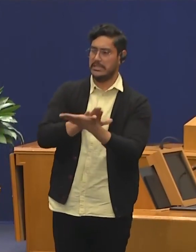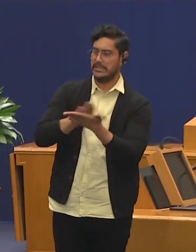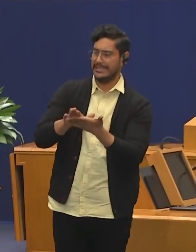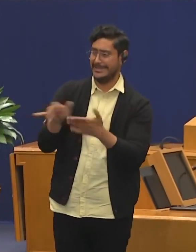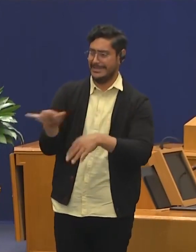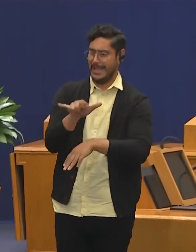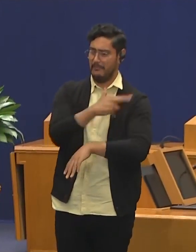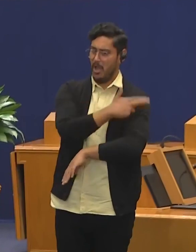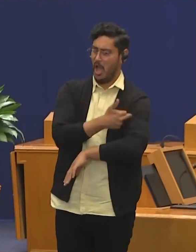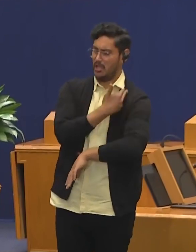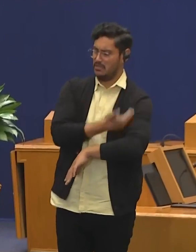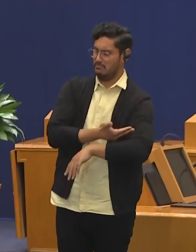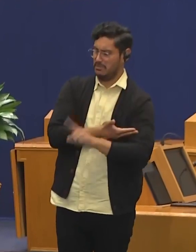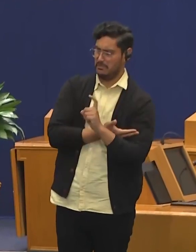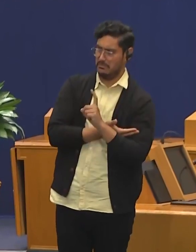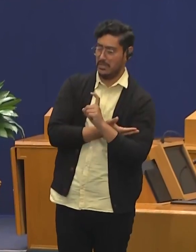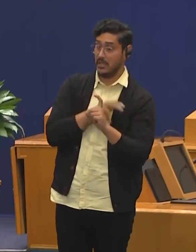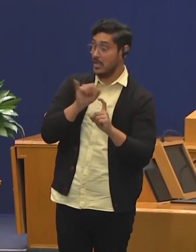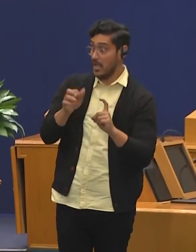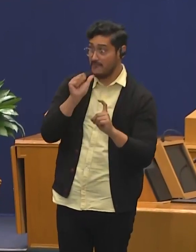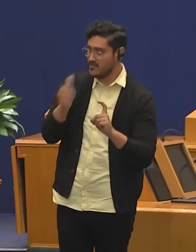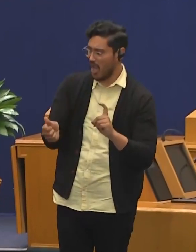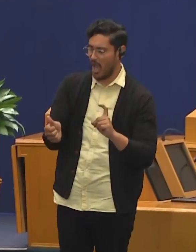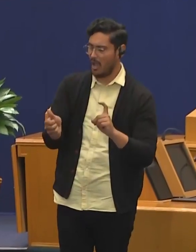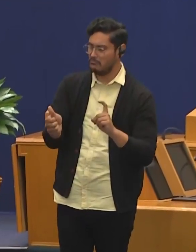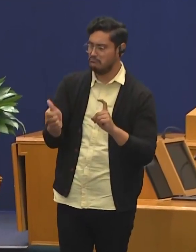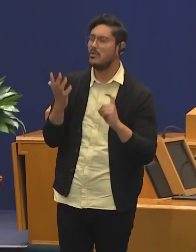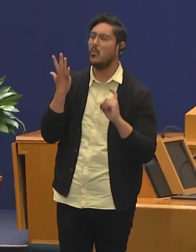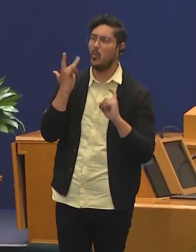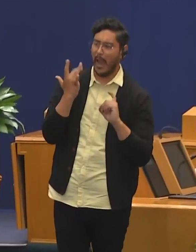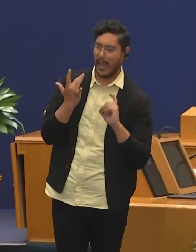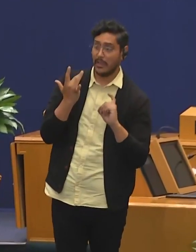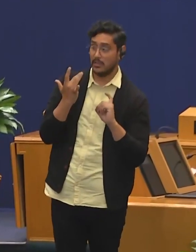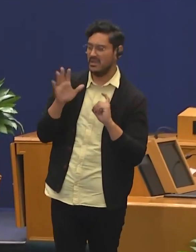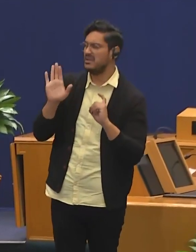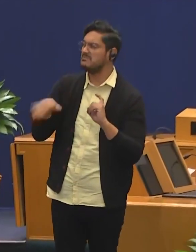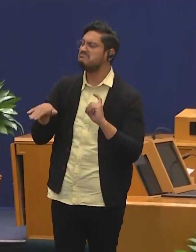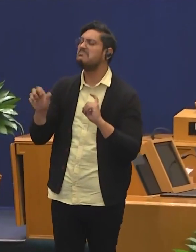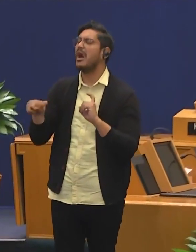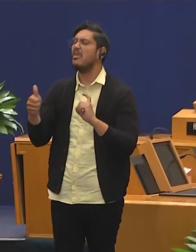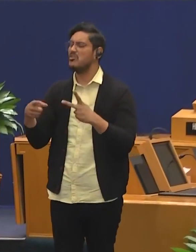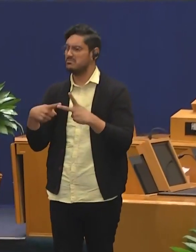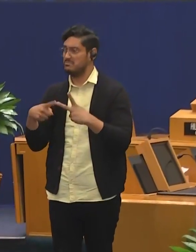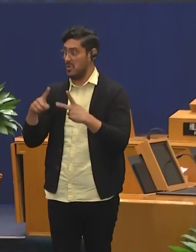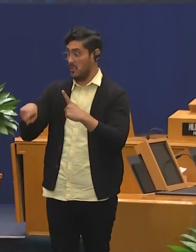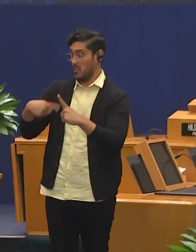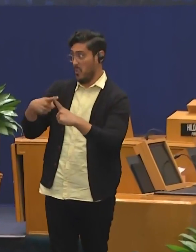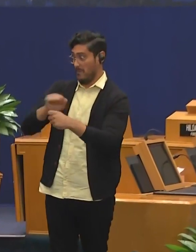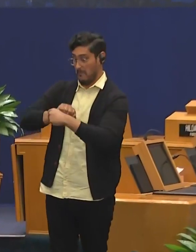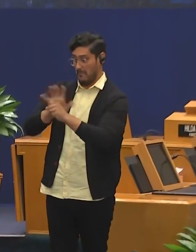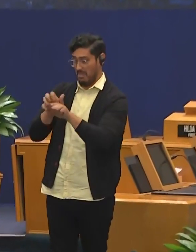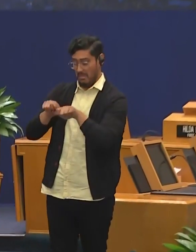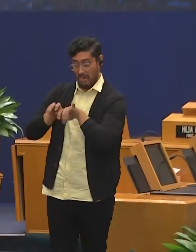AND IF NOT, WHY NOT? AND WHEN THE OUTBREAKS BEGAN IN